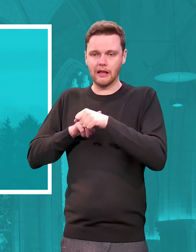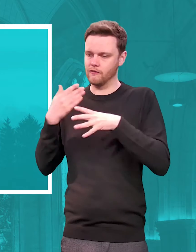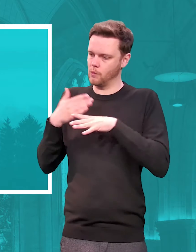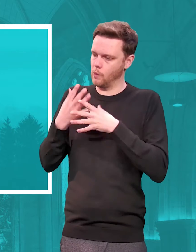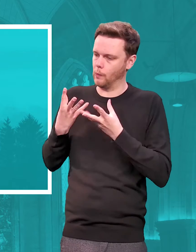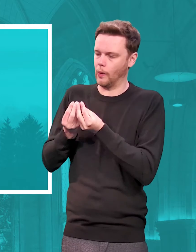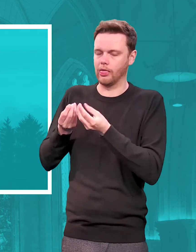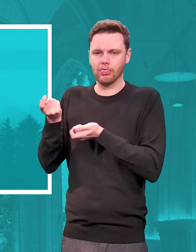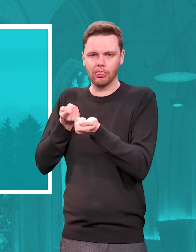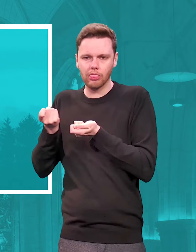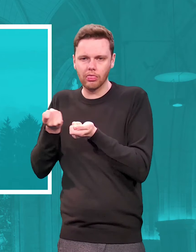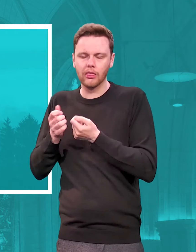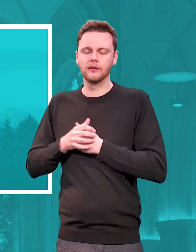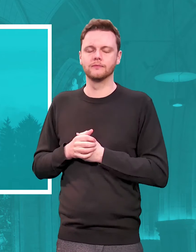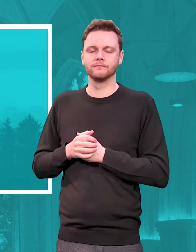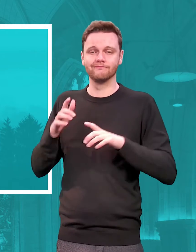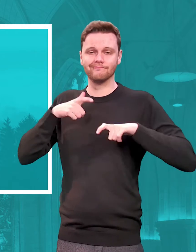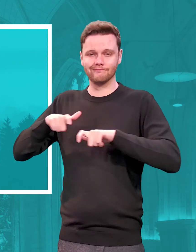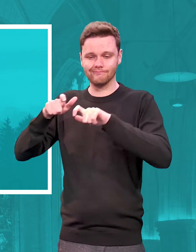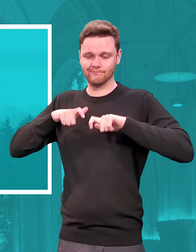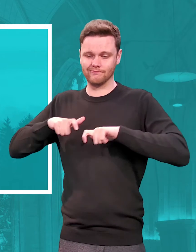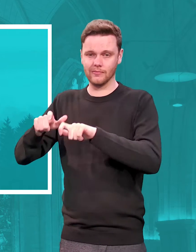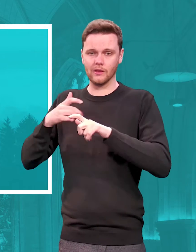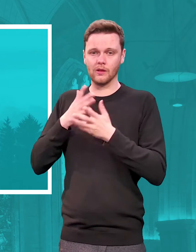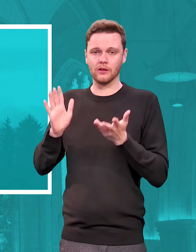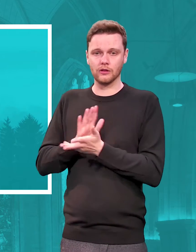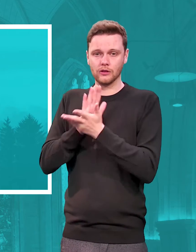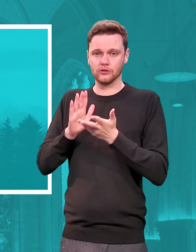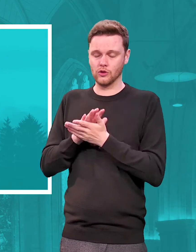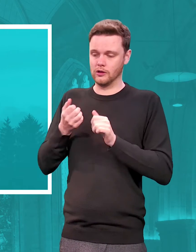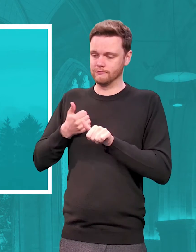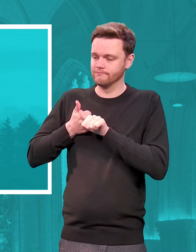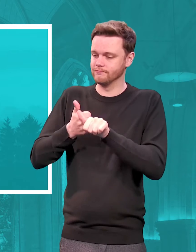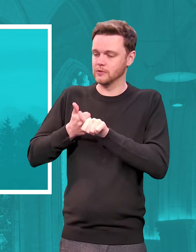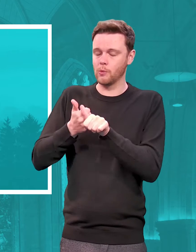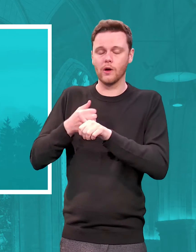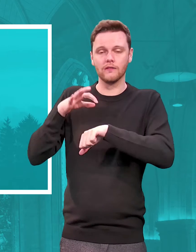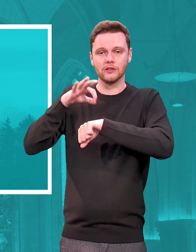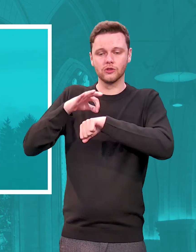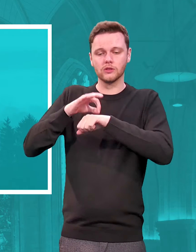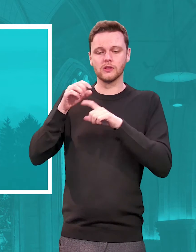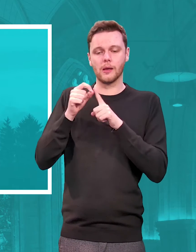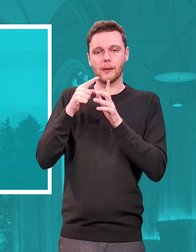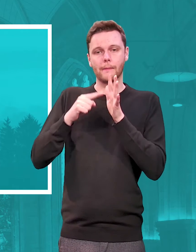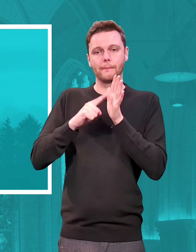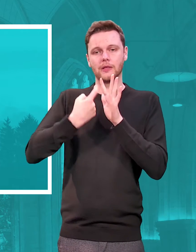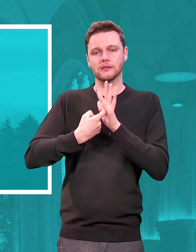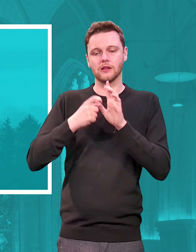We also continue to enjoy the long time support of our attorney, Dr Peter David, whose knowledge and local contacts in Sialkot